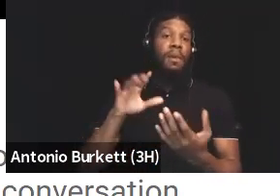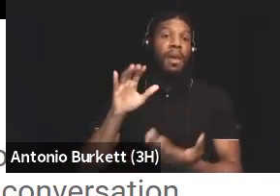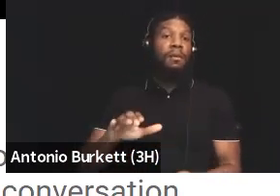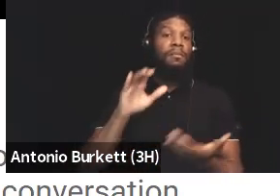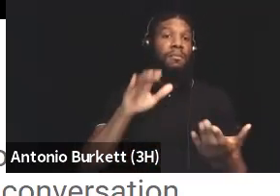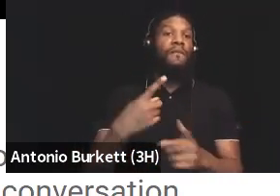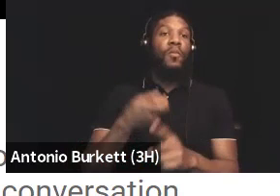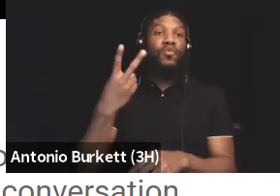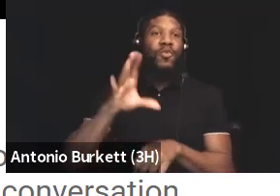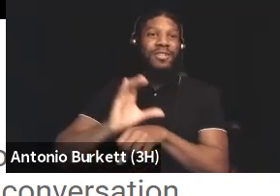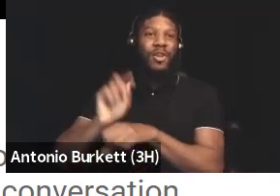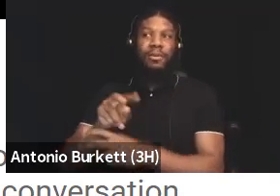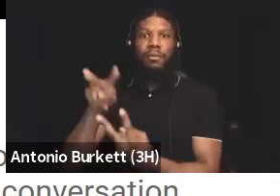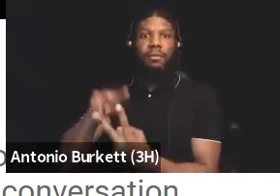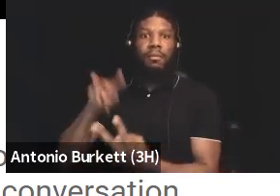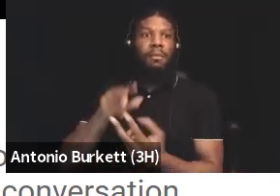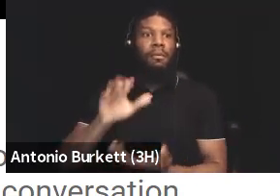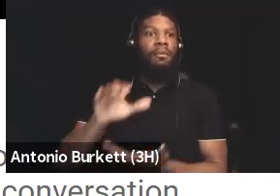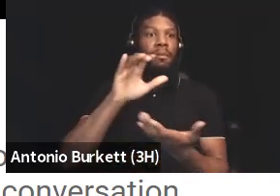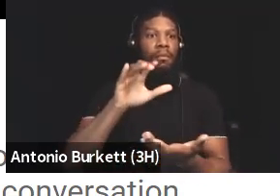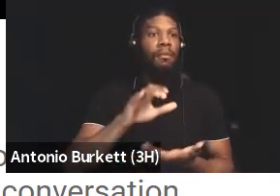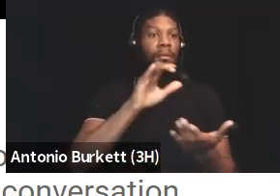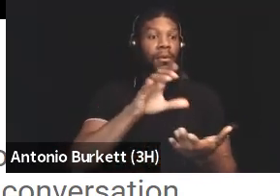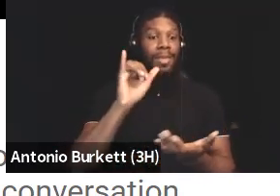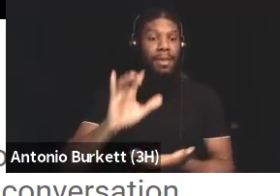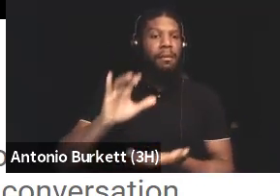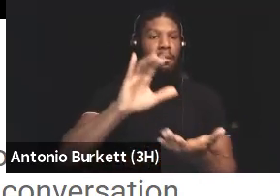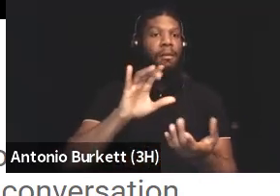who give feedback to the faculty member from a student perspective, which I think is really